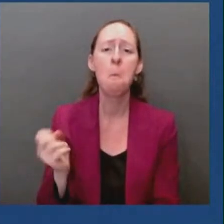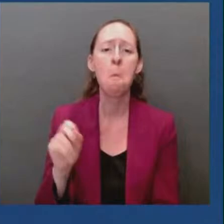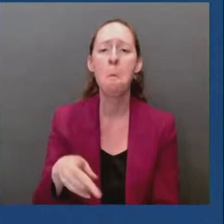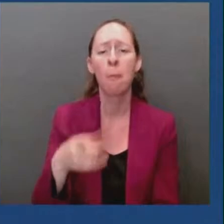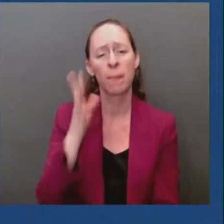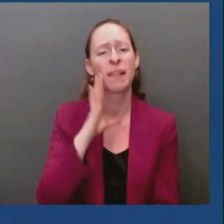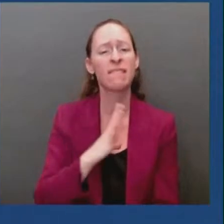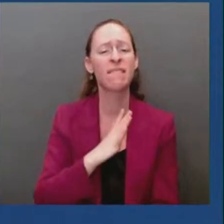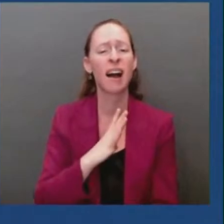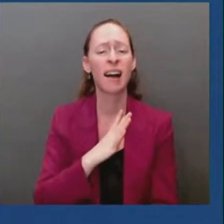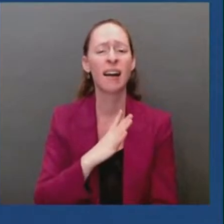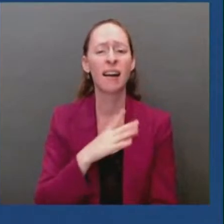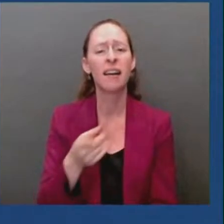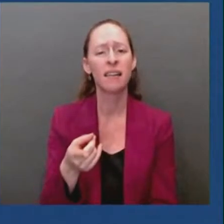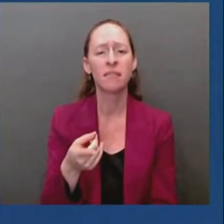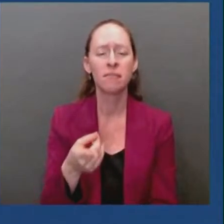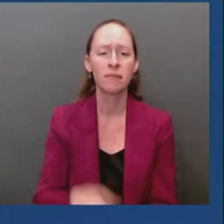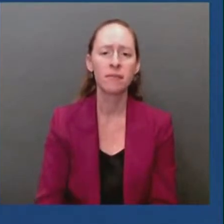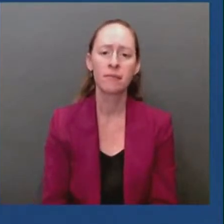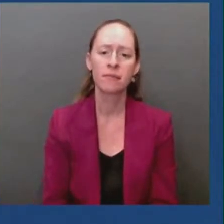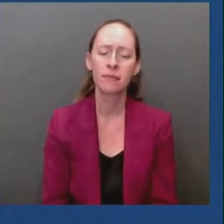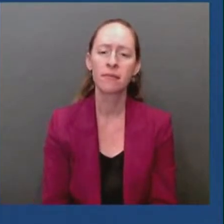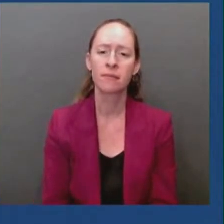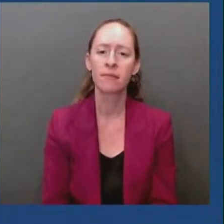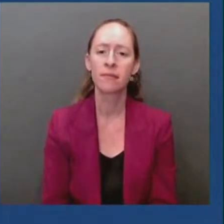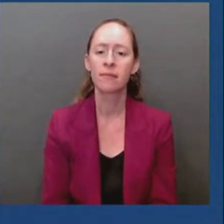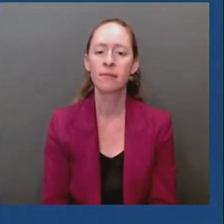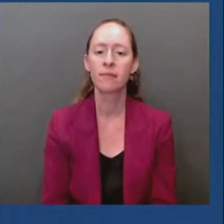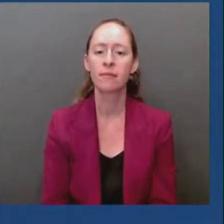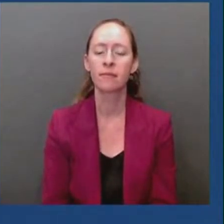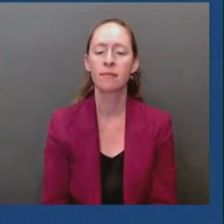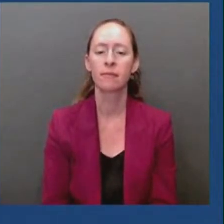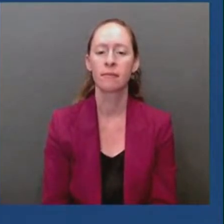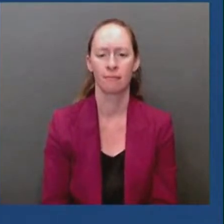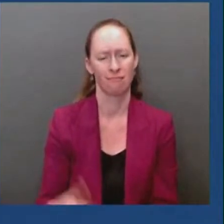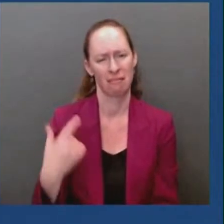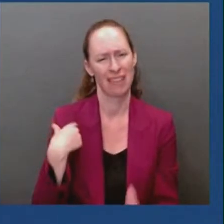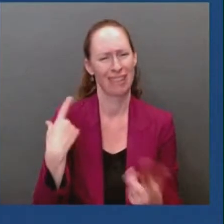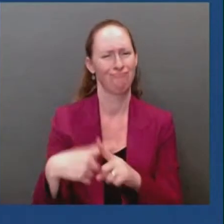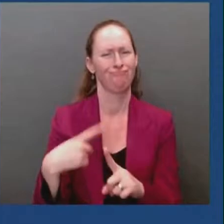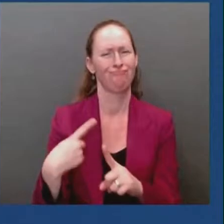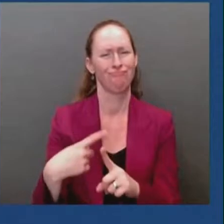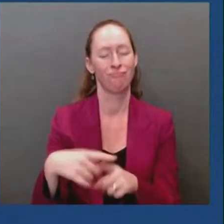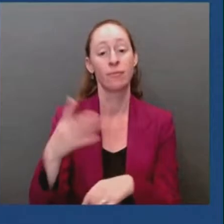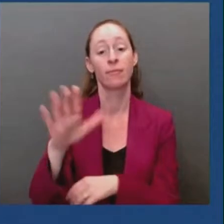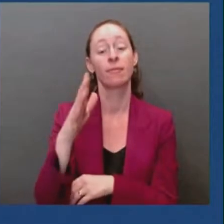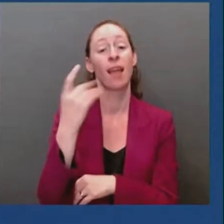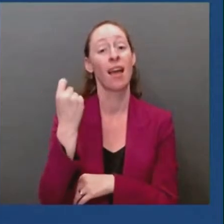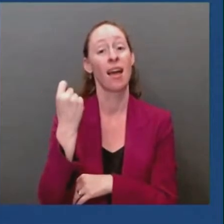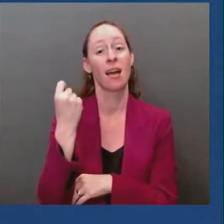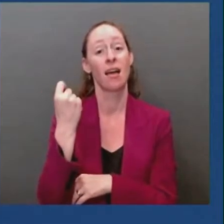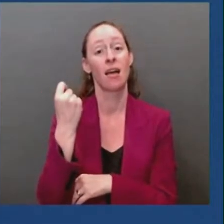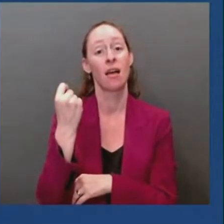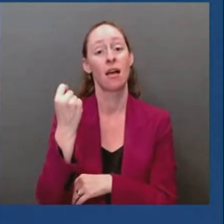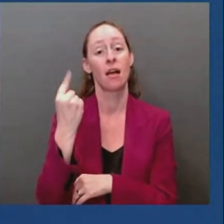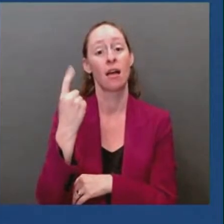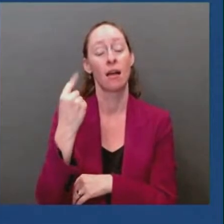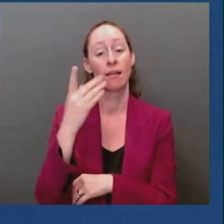INTO SERIOUS TROUBLE AGAINST THIS VIRUS IS REALLY PRETTY LOW. AGAIN, IF YOU HAVE STAYED